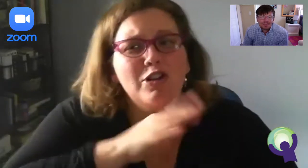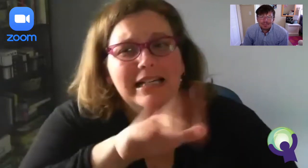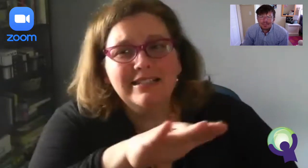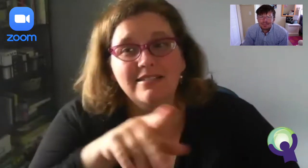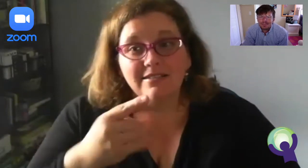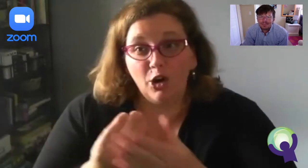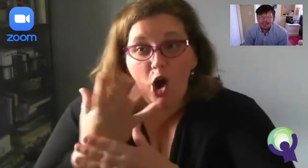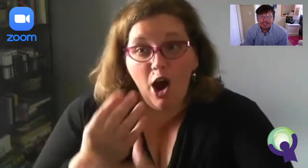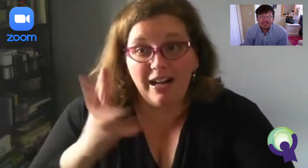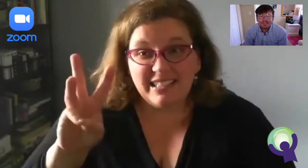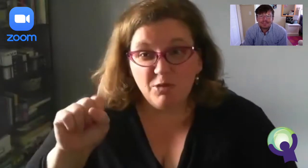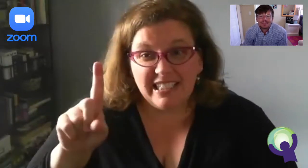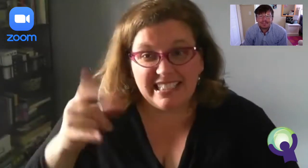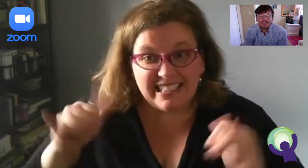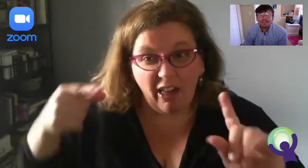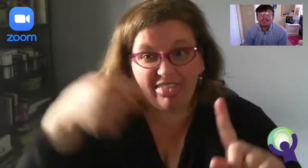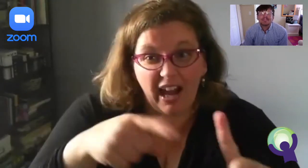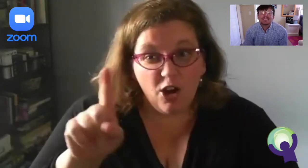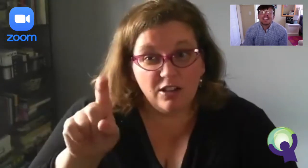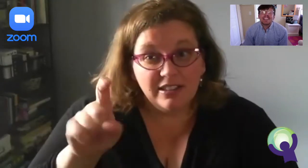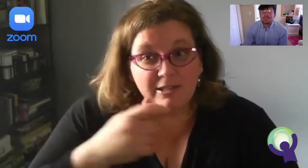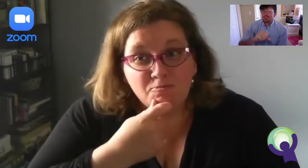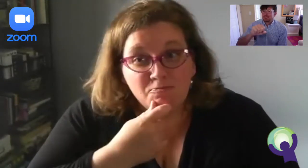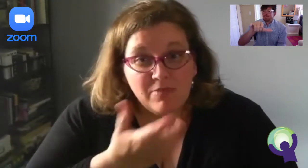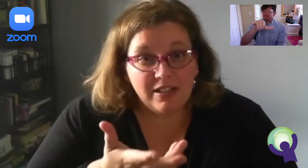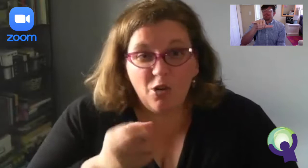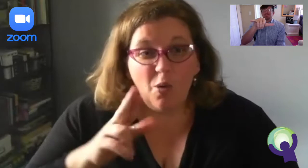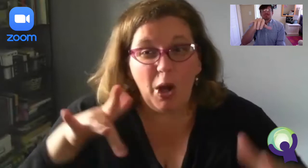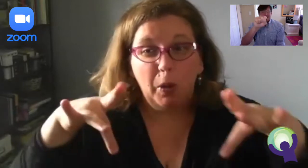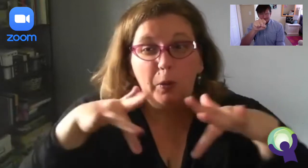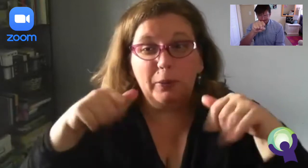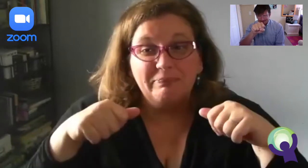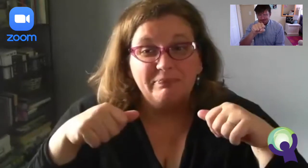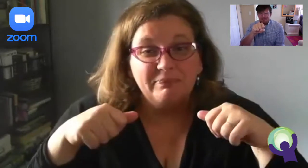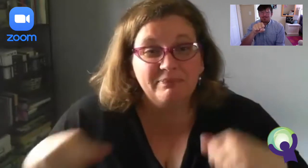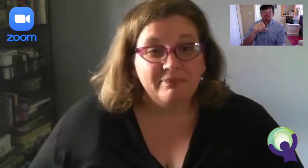all those things. Now I'm wondering is the garden still at WSD or is it no